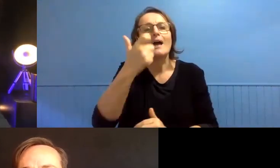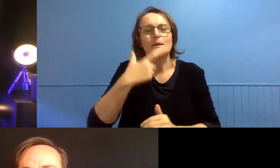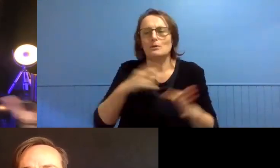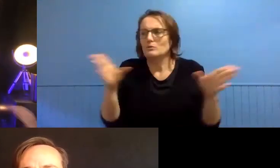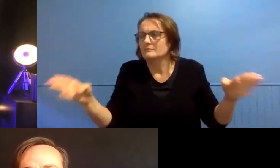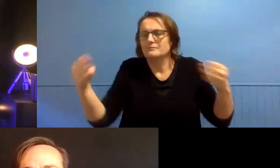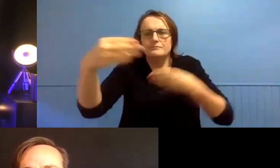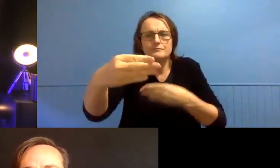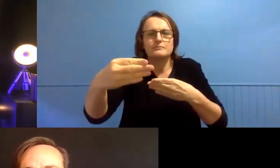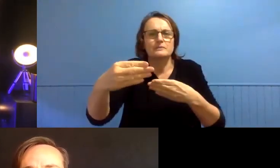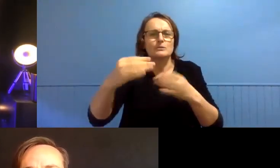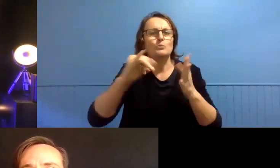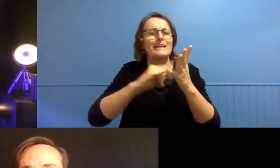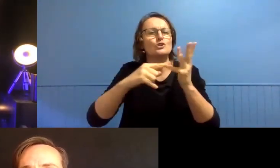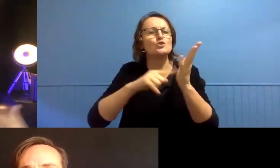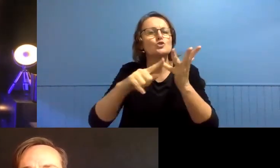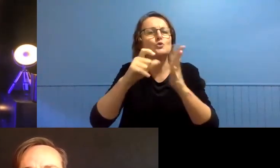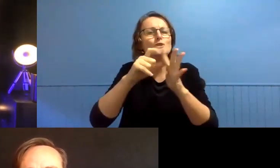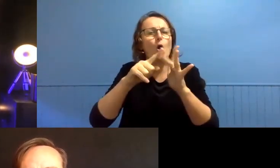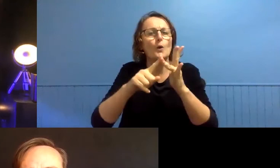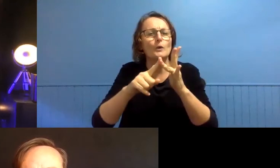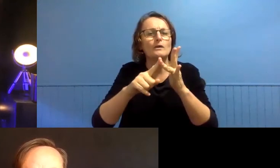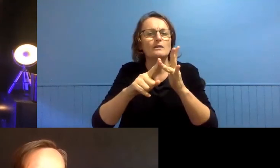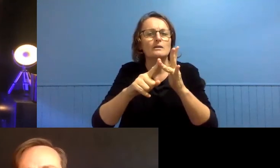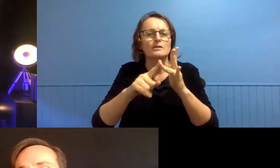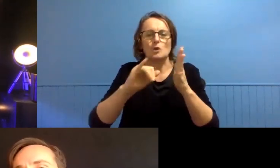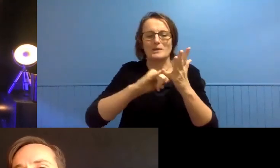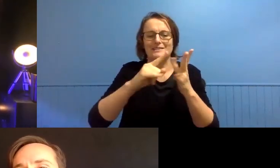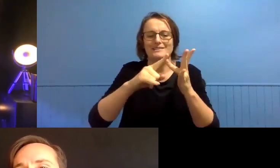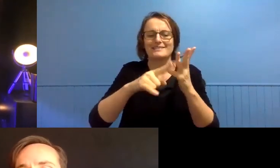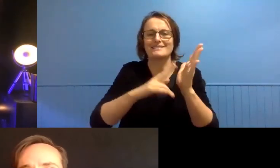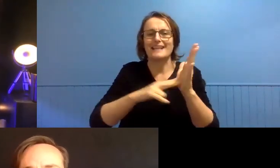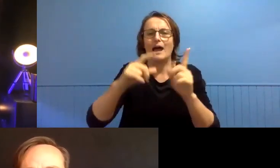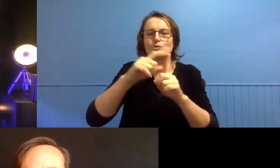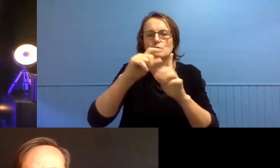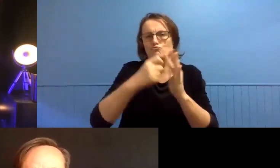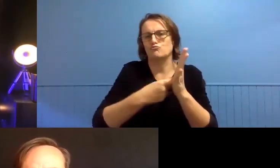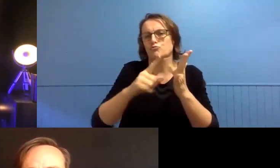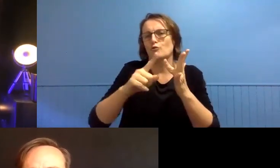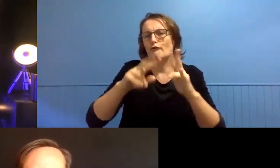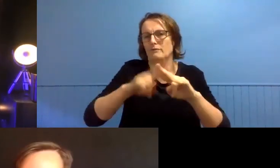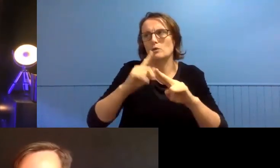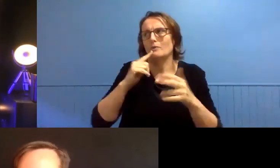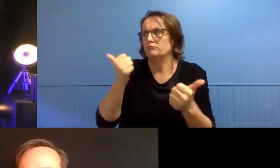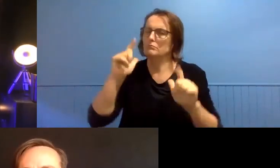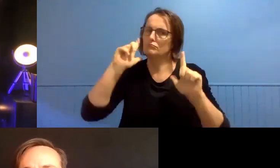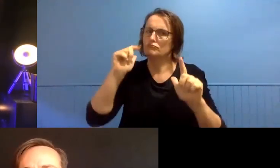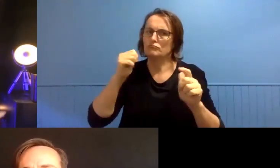soundproofed studio space which sounds quite good in here so it's not such a big issue. I would recommend adding the Rod mic or